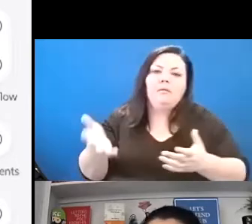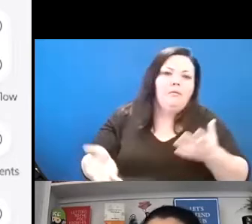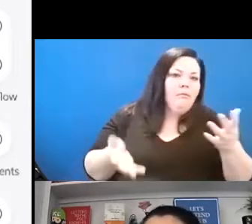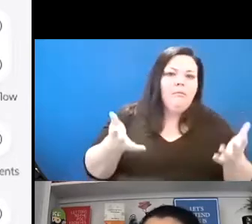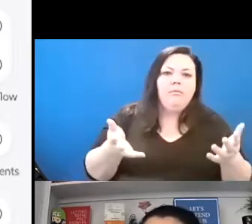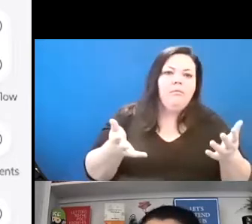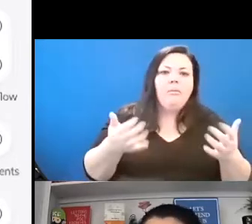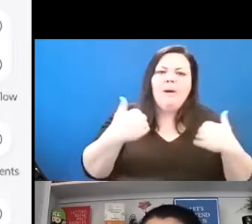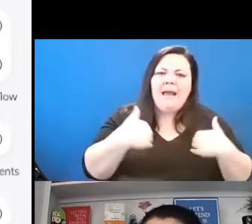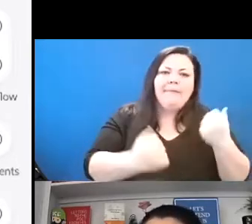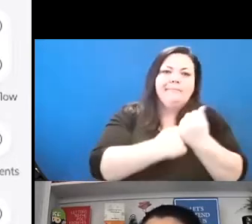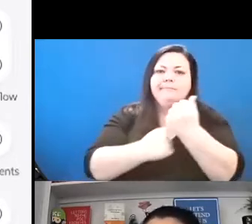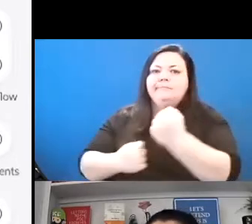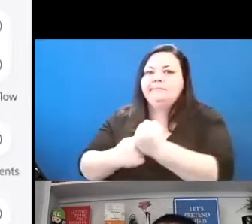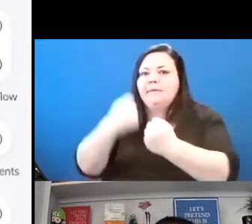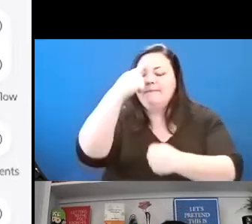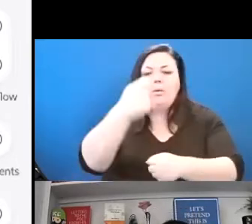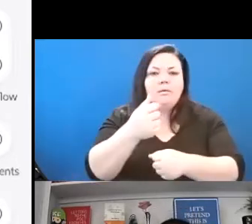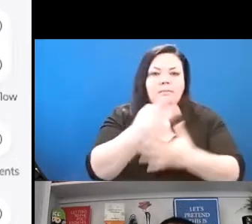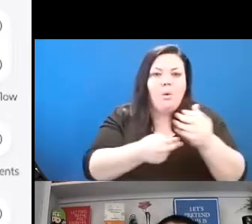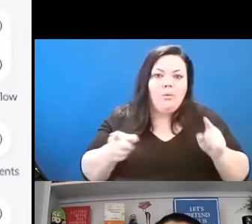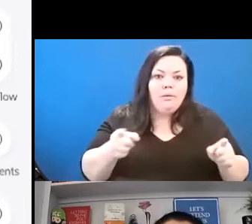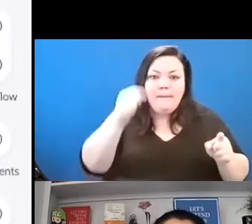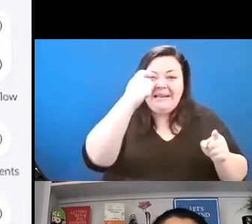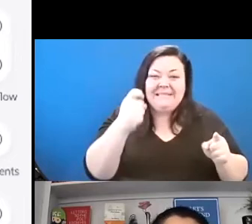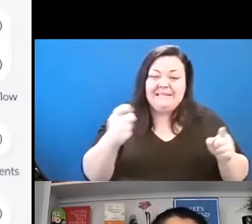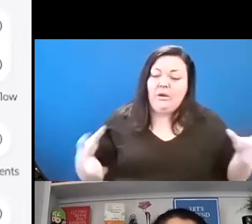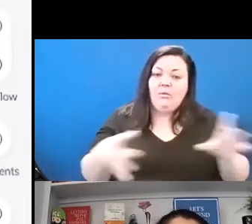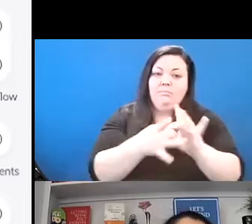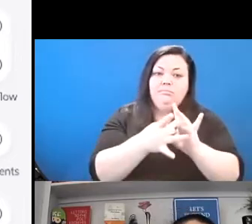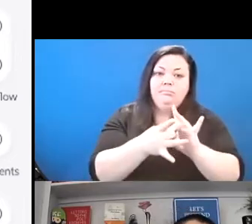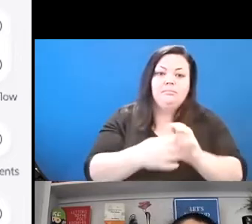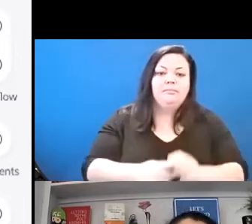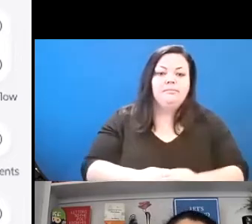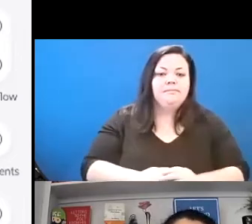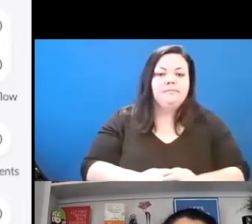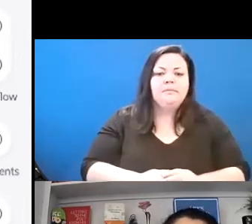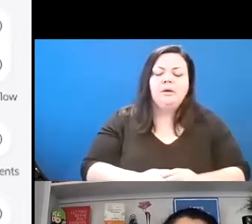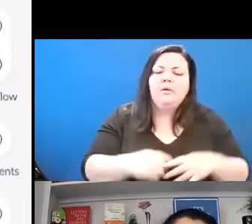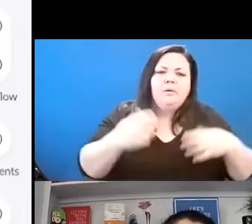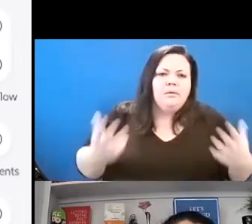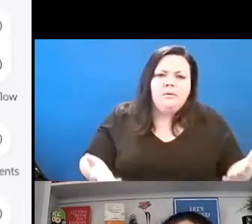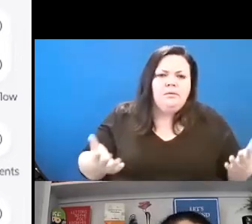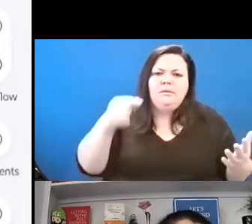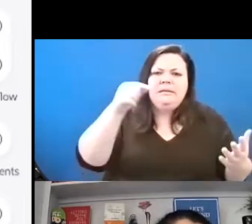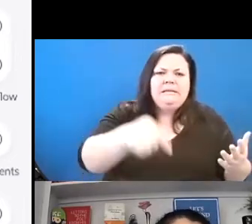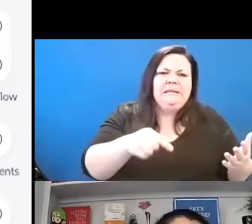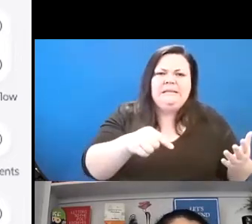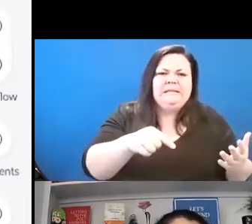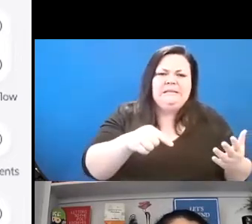way because they're so intertwined now how does this shift when we start talking about fan fiction